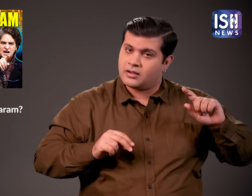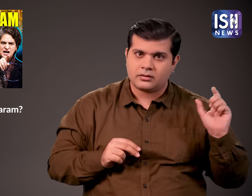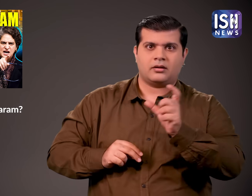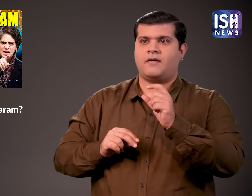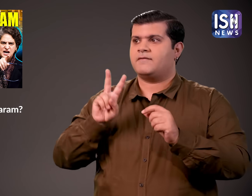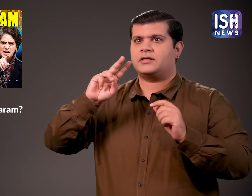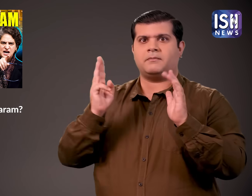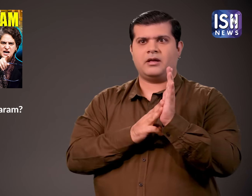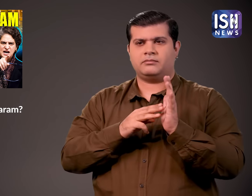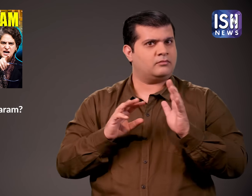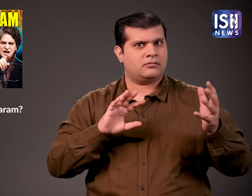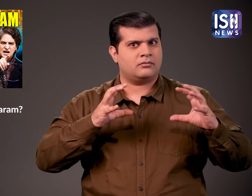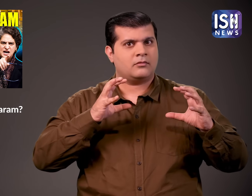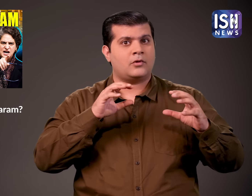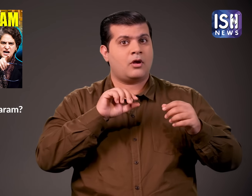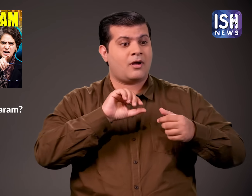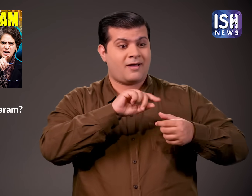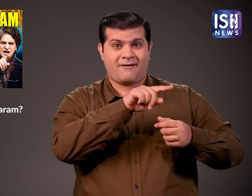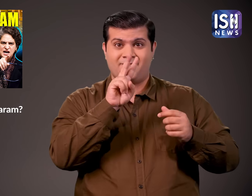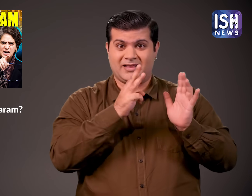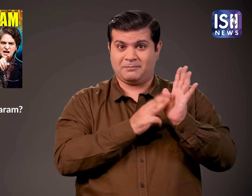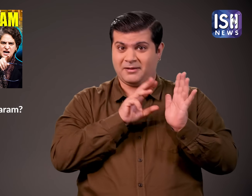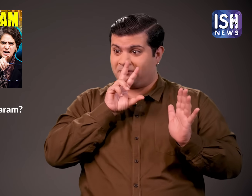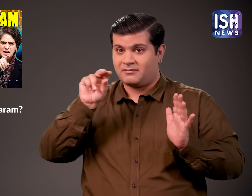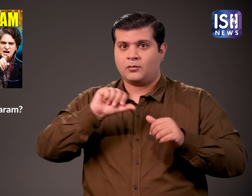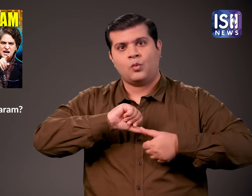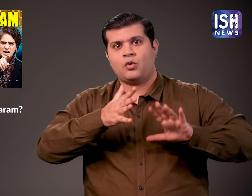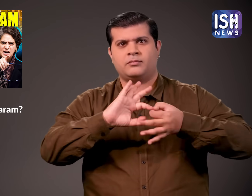The Hindus retorted with Vande Matram and clashes grew.